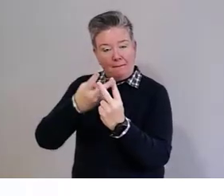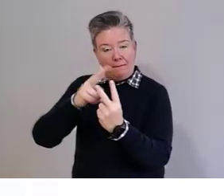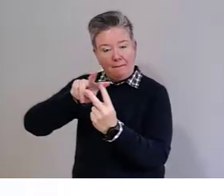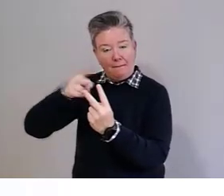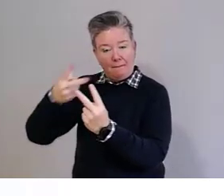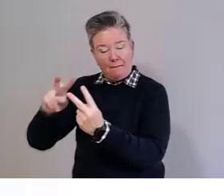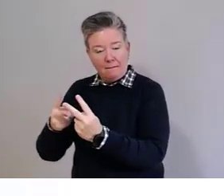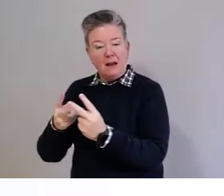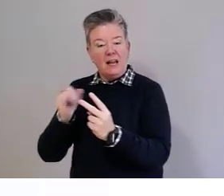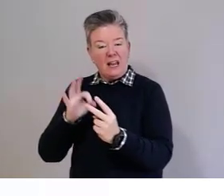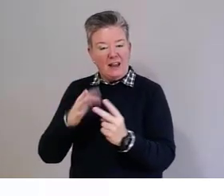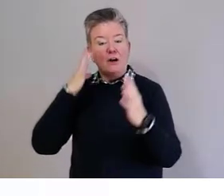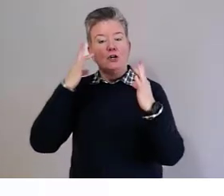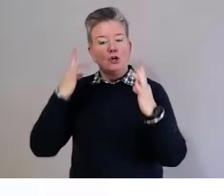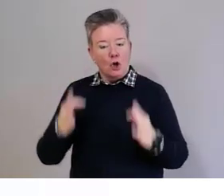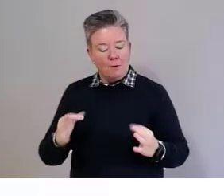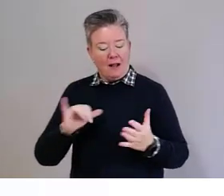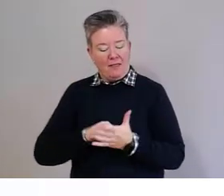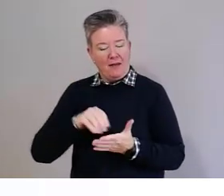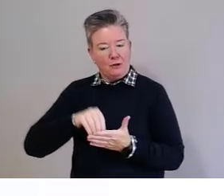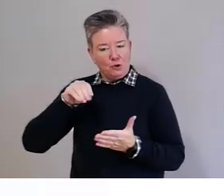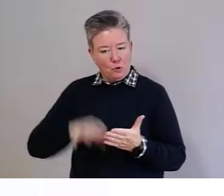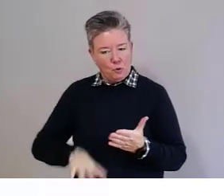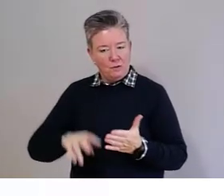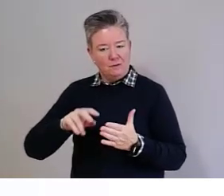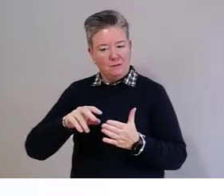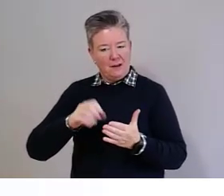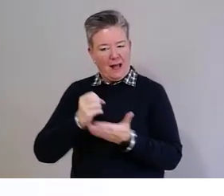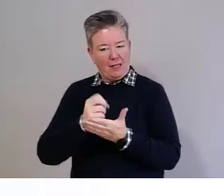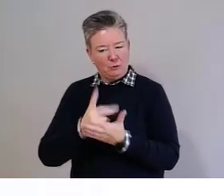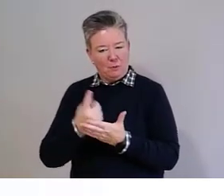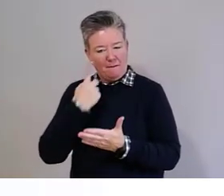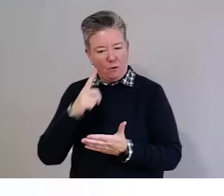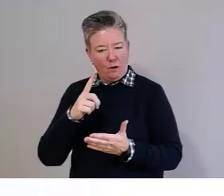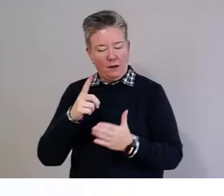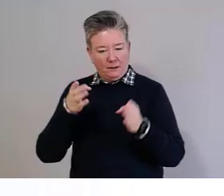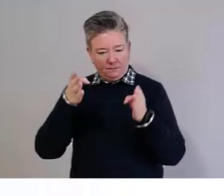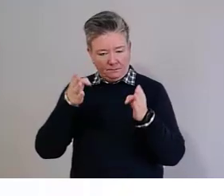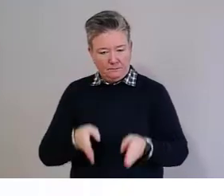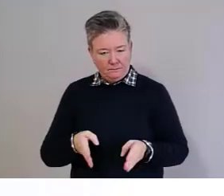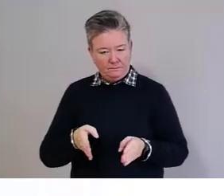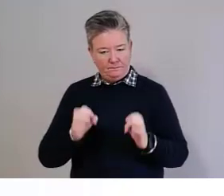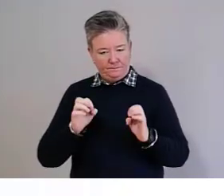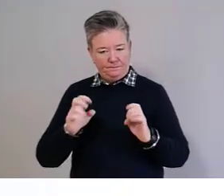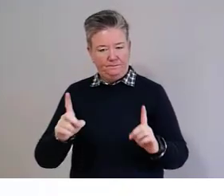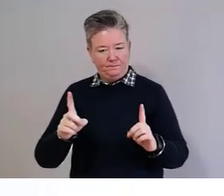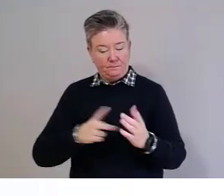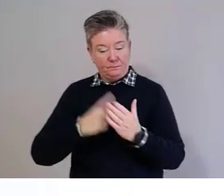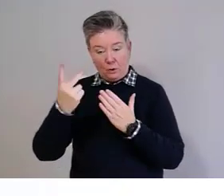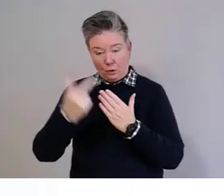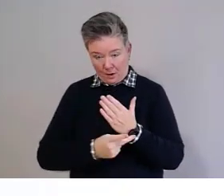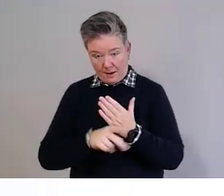"If it is determined that the student is eligible for an individualized education program,